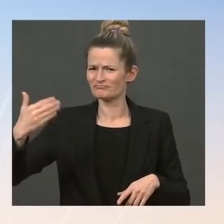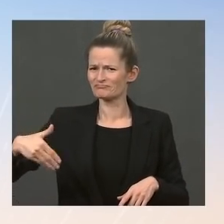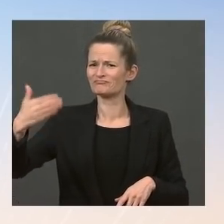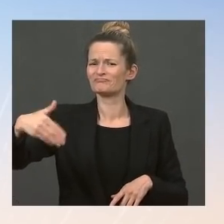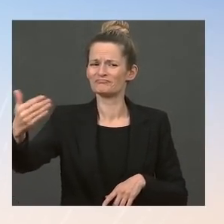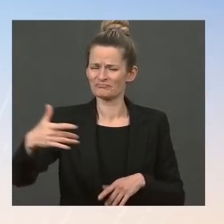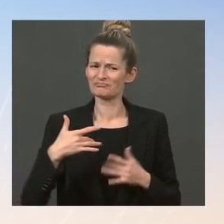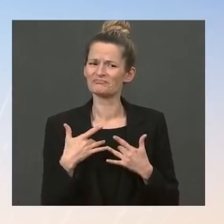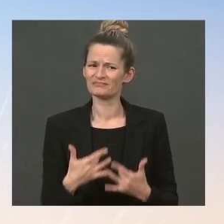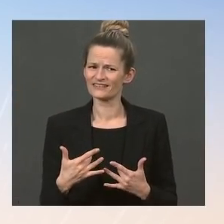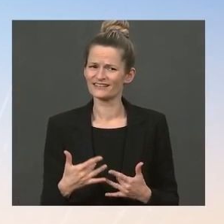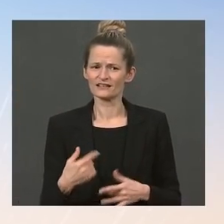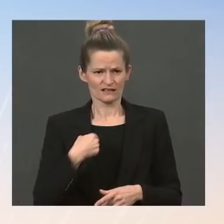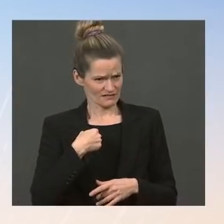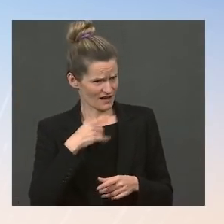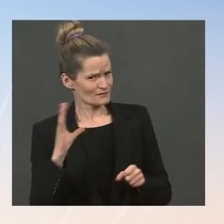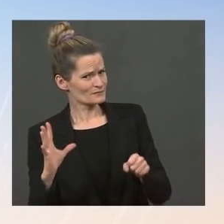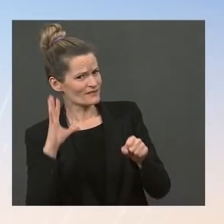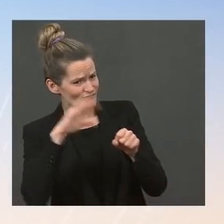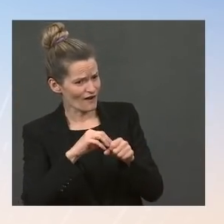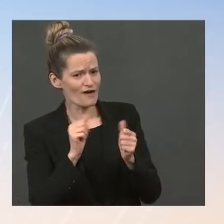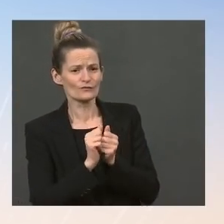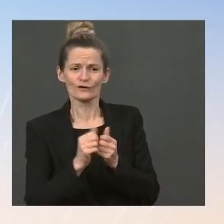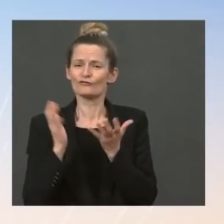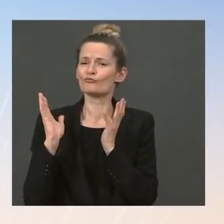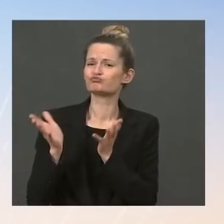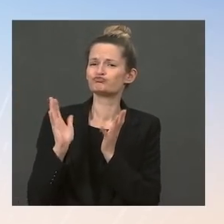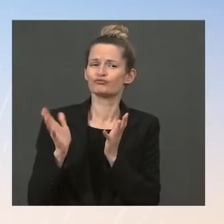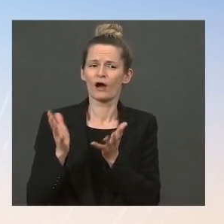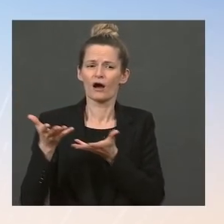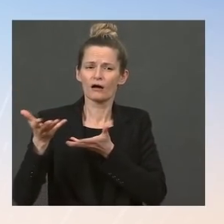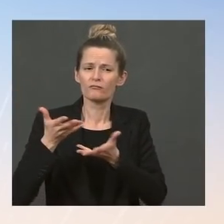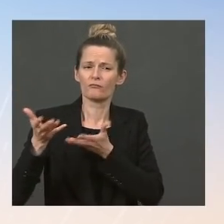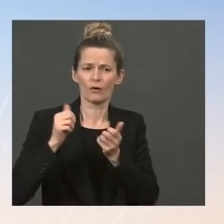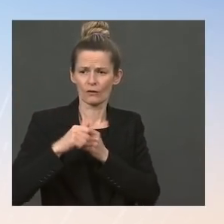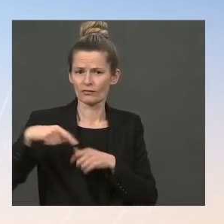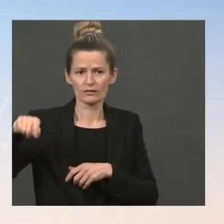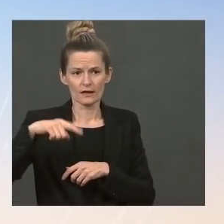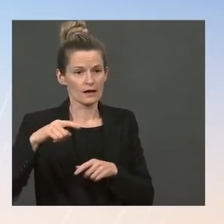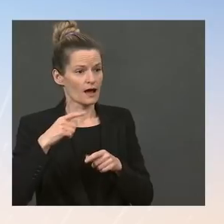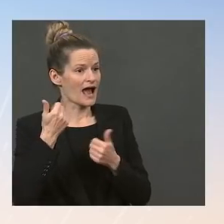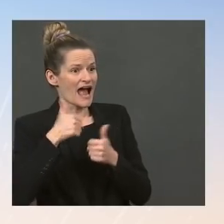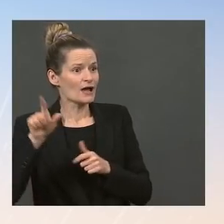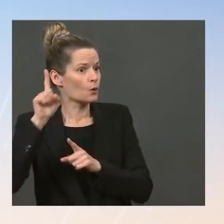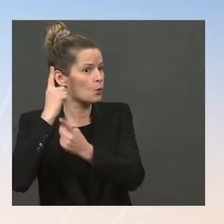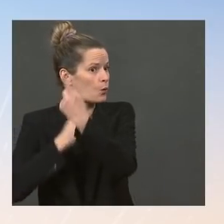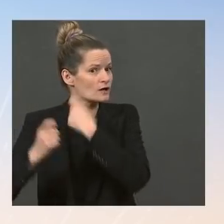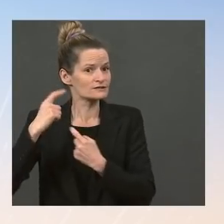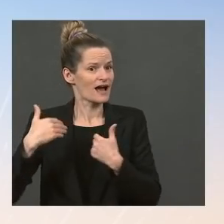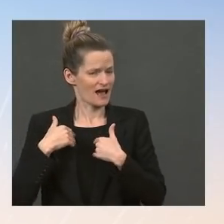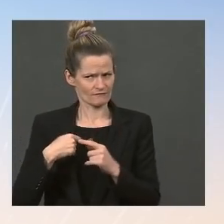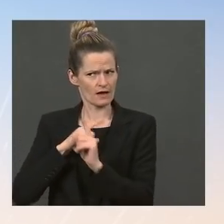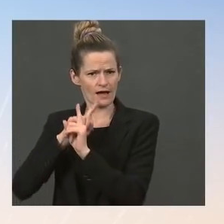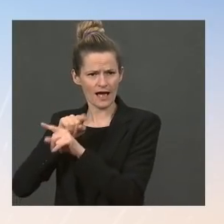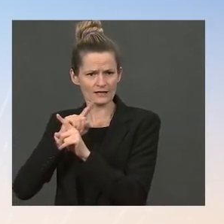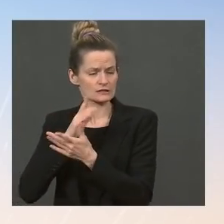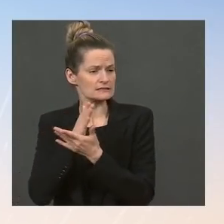in regular conversations, offer to answer questions -- offer to do that privately sometimes, sometimes it's done publicly.